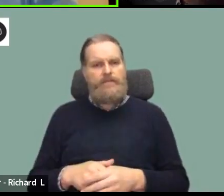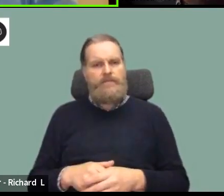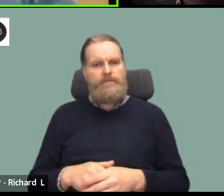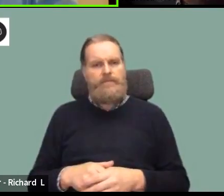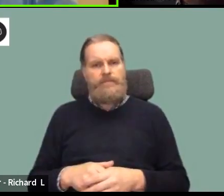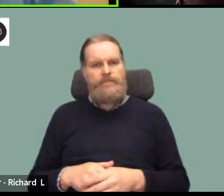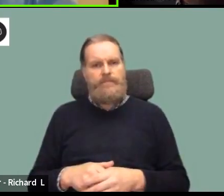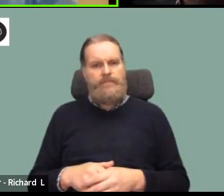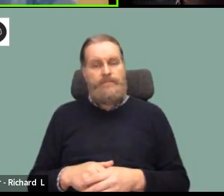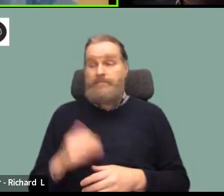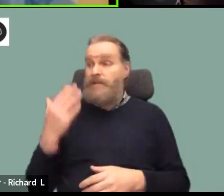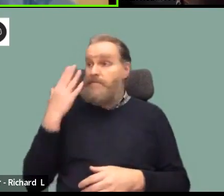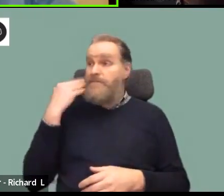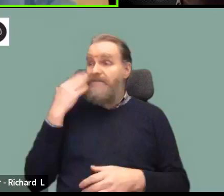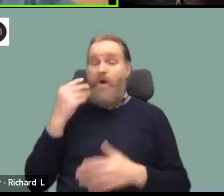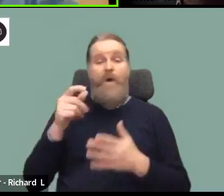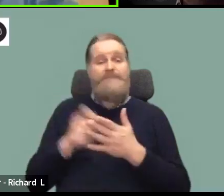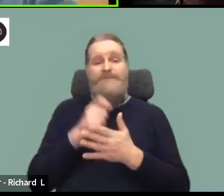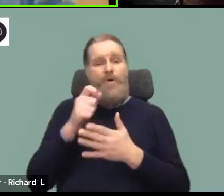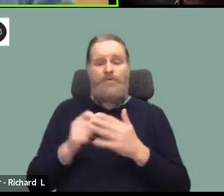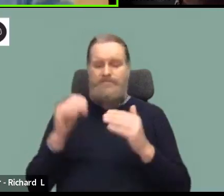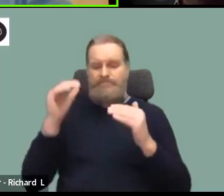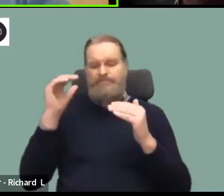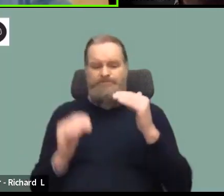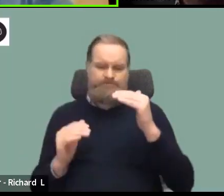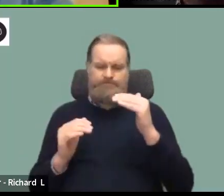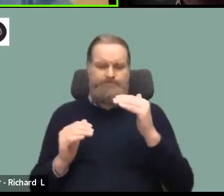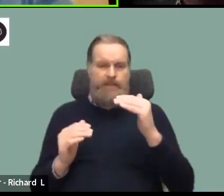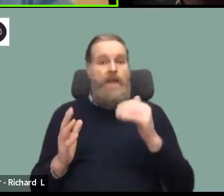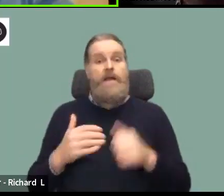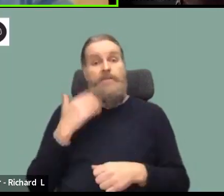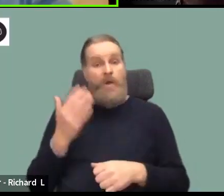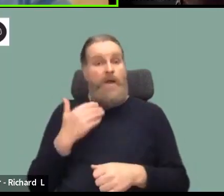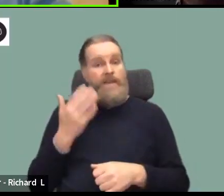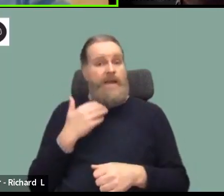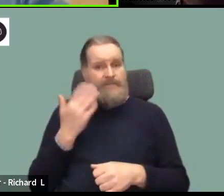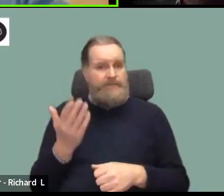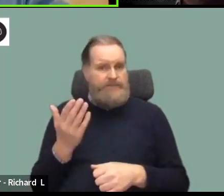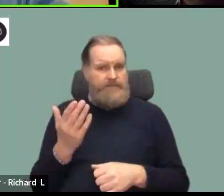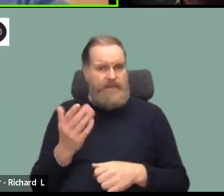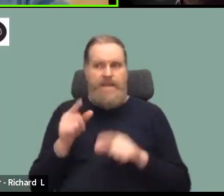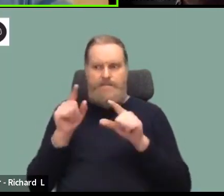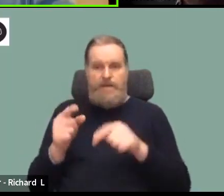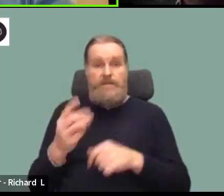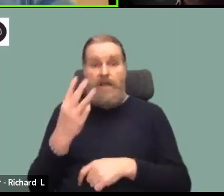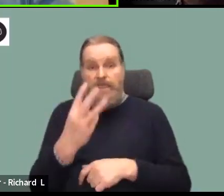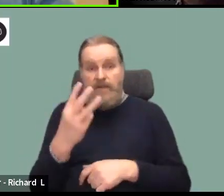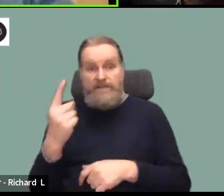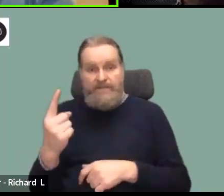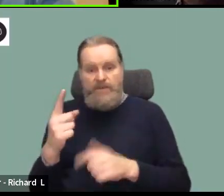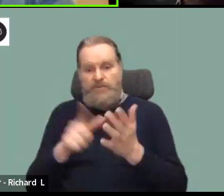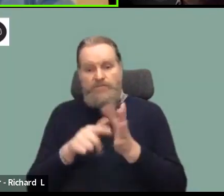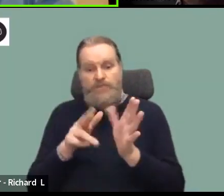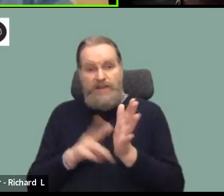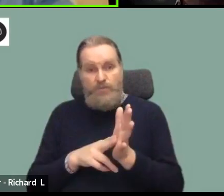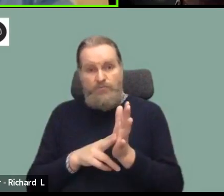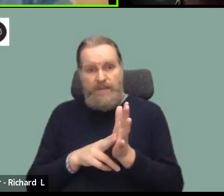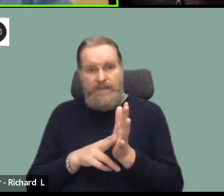And obviously, had we And obviously, had we got over the line and hmC. that is that is something that I'm sure that that is something that I'm sure the group would have asked us to consider whether the 31st consider whether the 31st was an